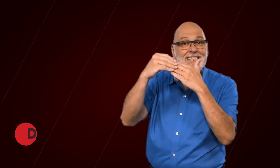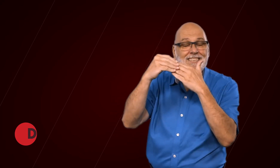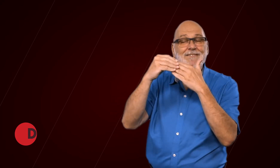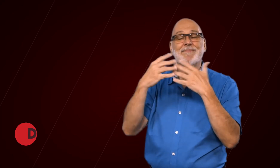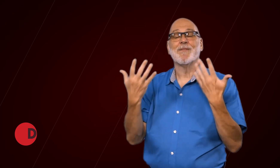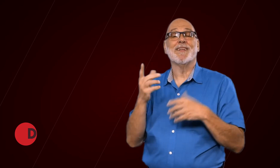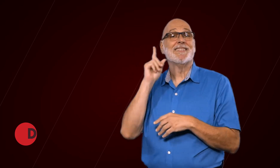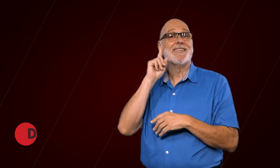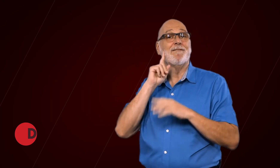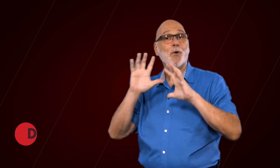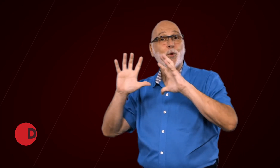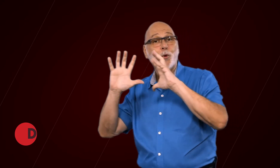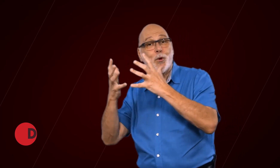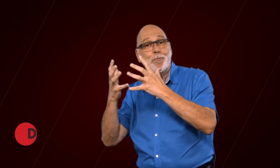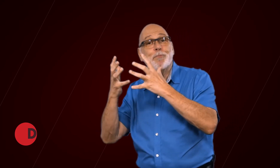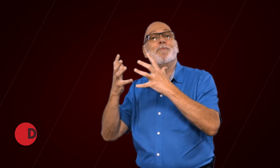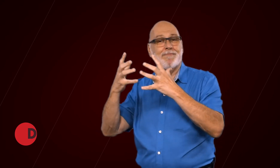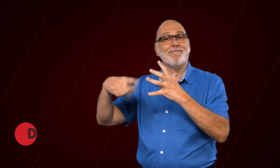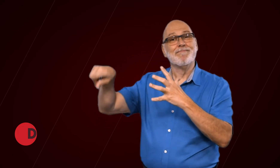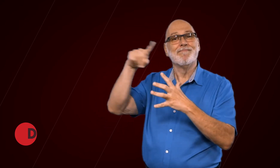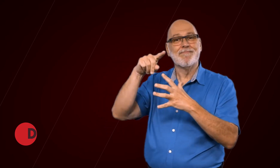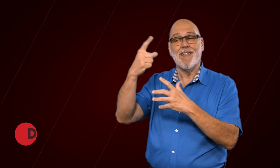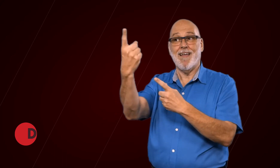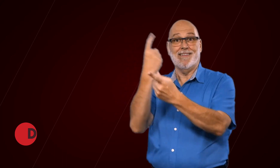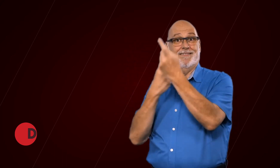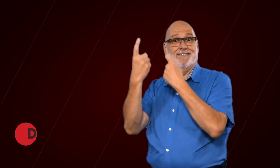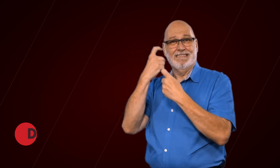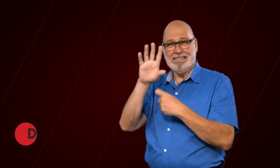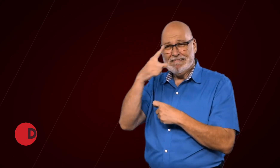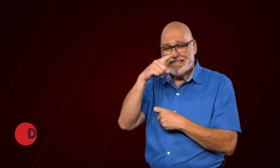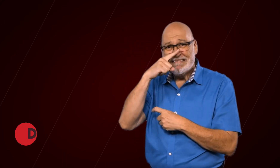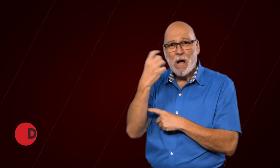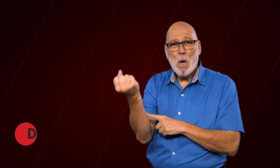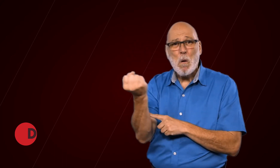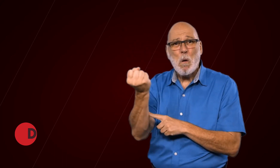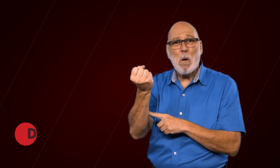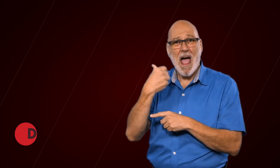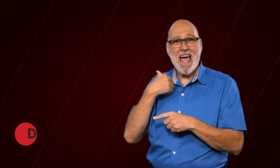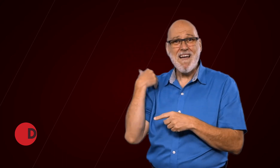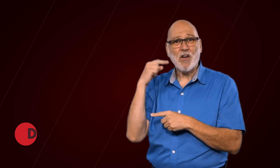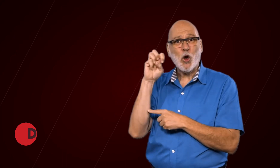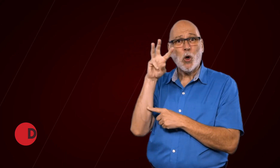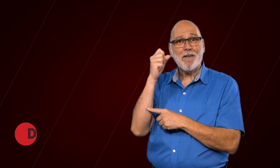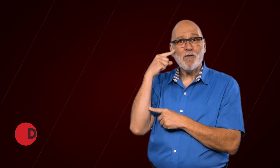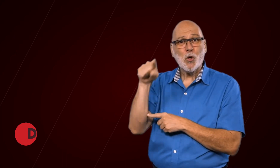and Deaf groups want us to wait to hear from them